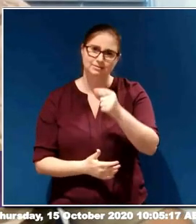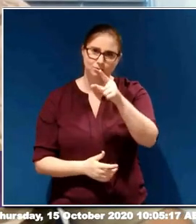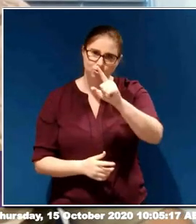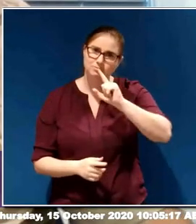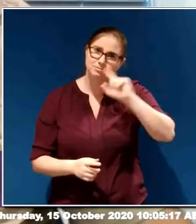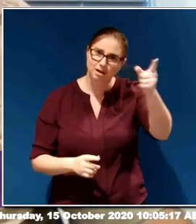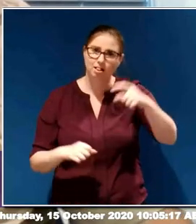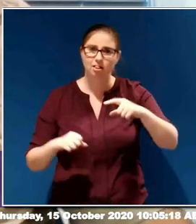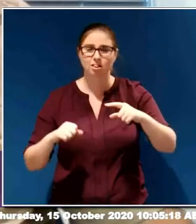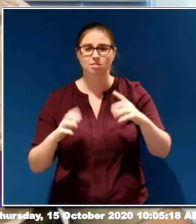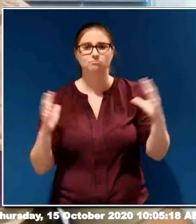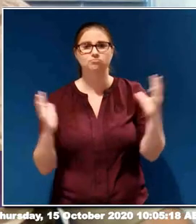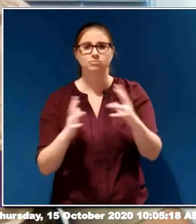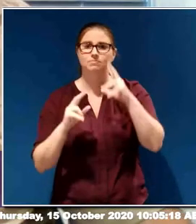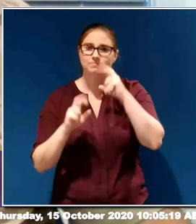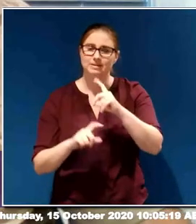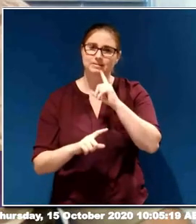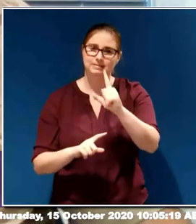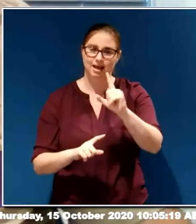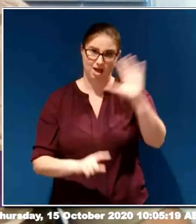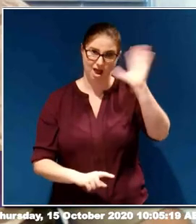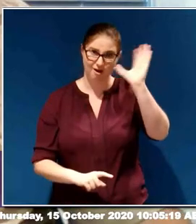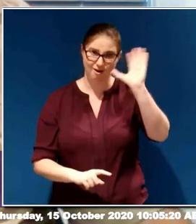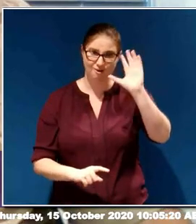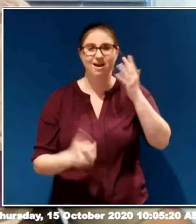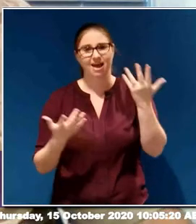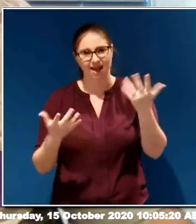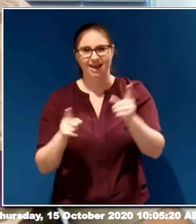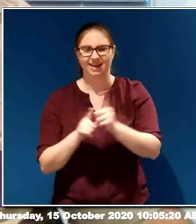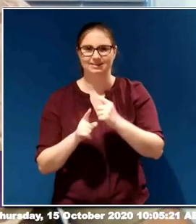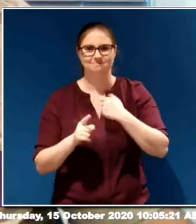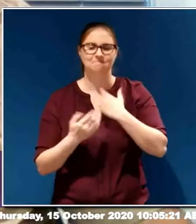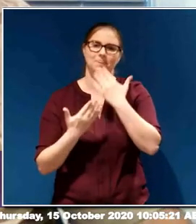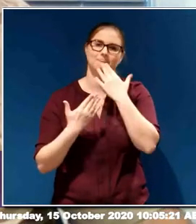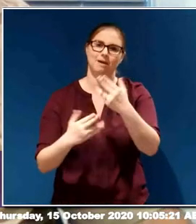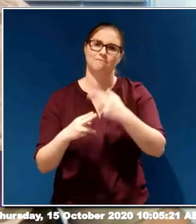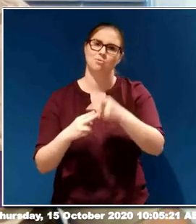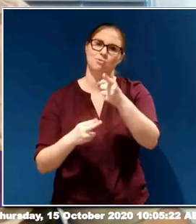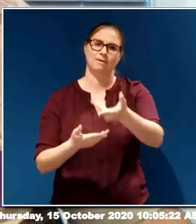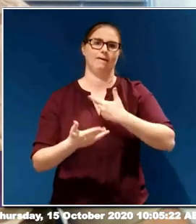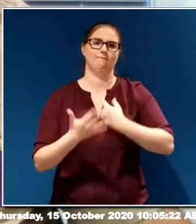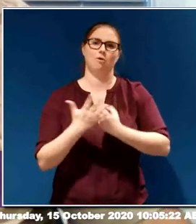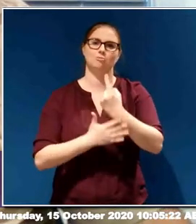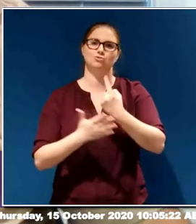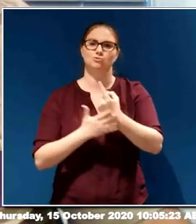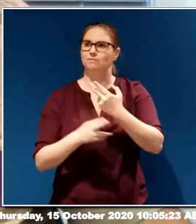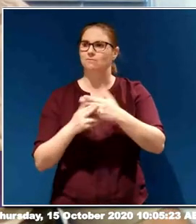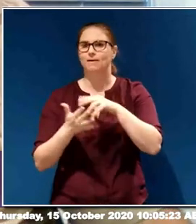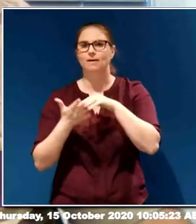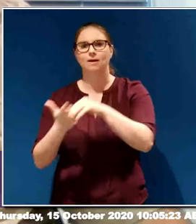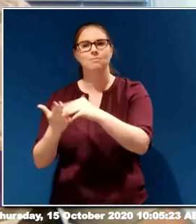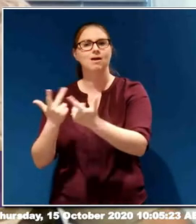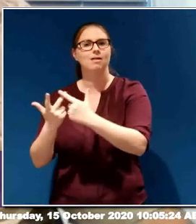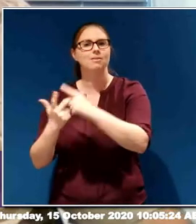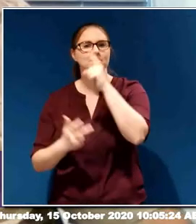for the opportunity to help others and make something of myself." And then he said, "If you can't say that that's OK."